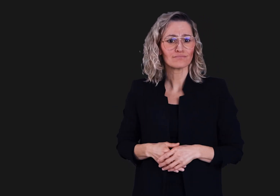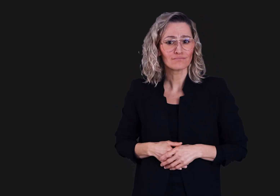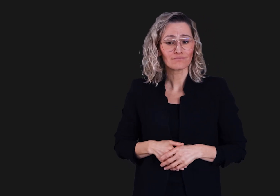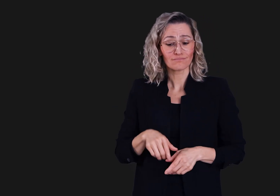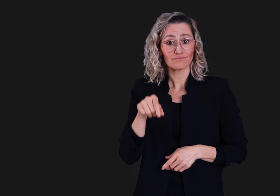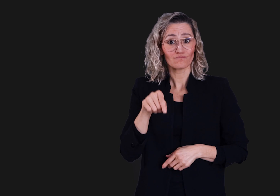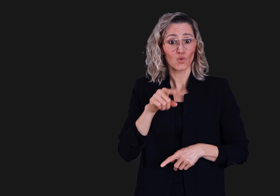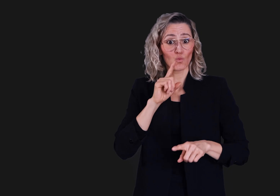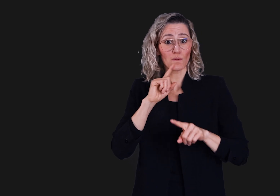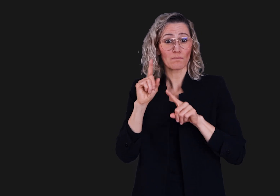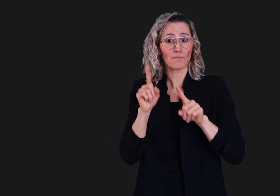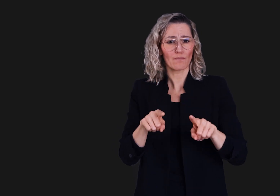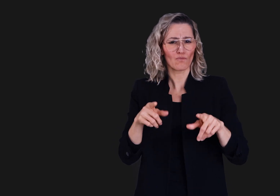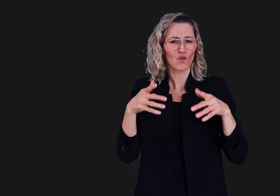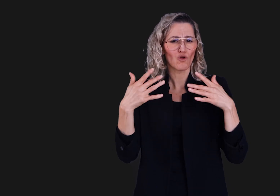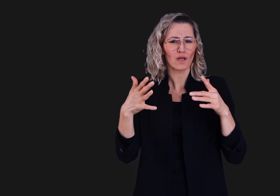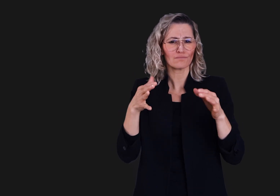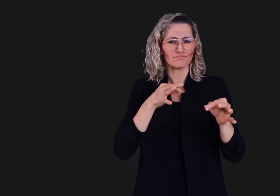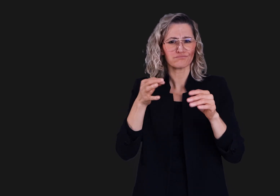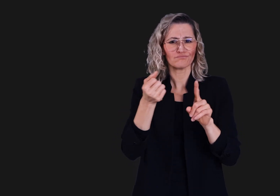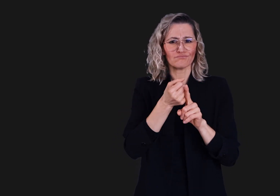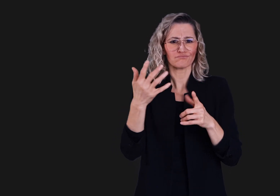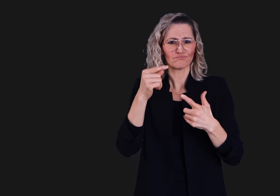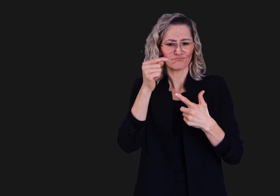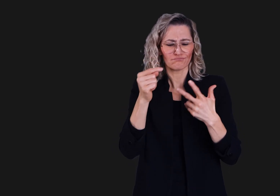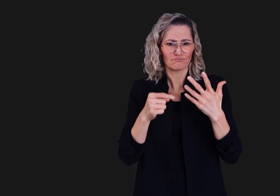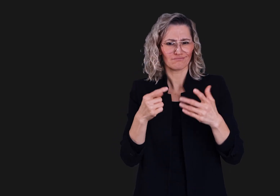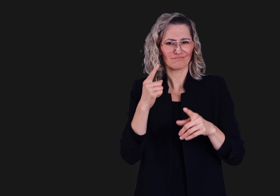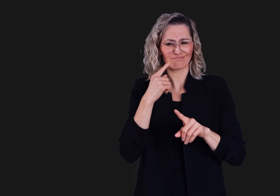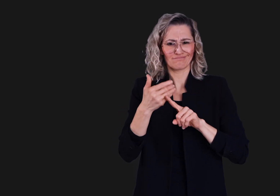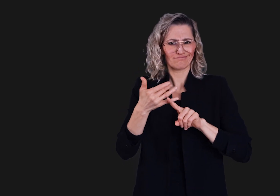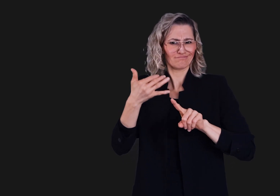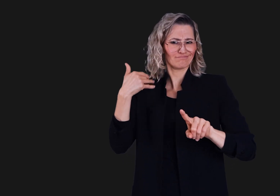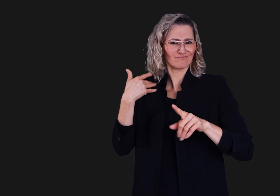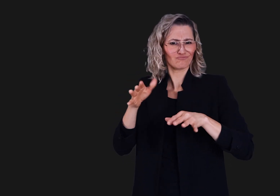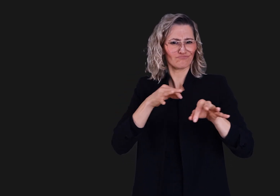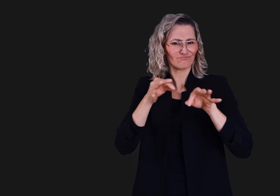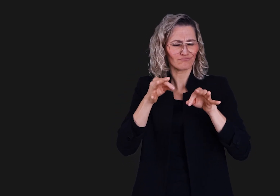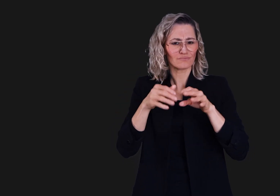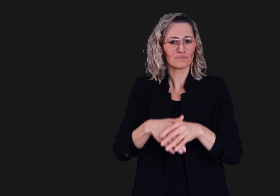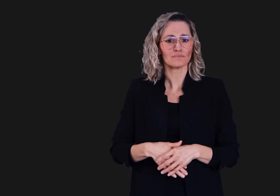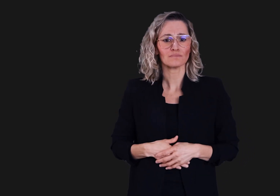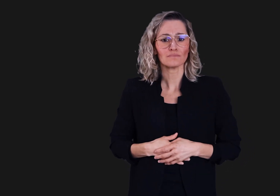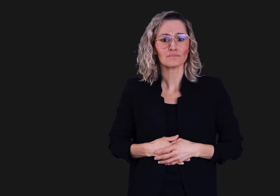This area was also covered in earlier sections of this report.